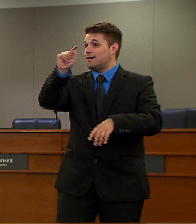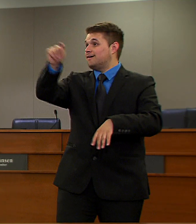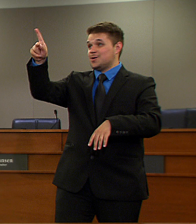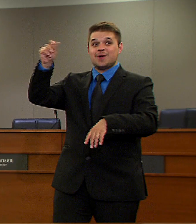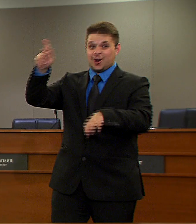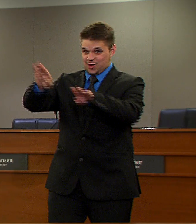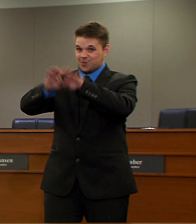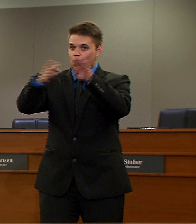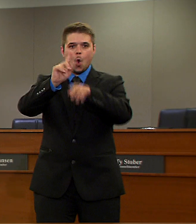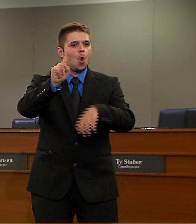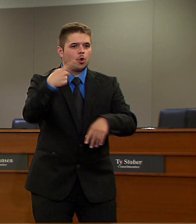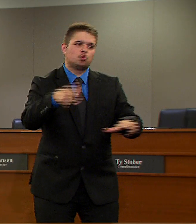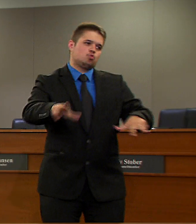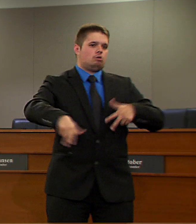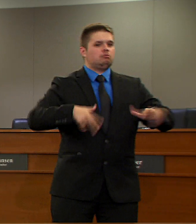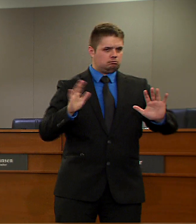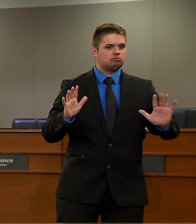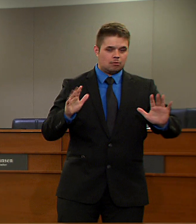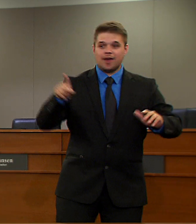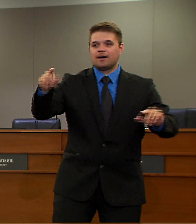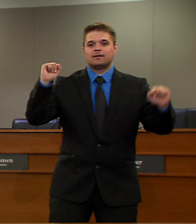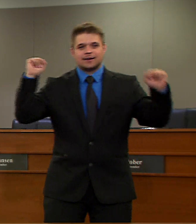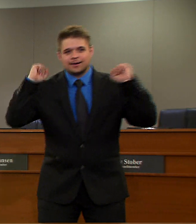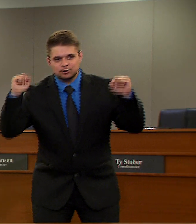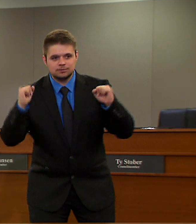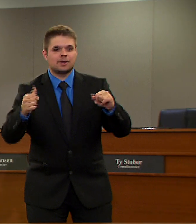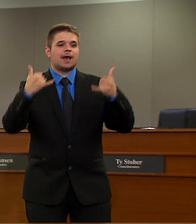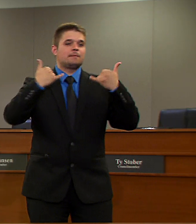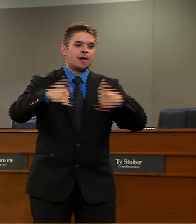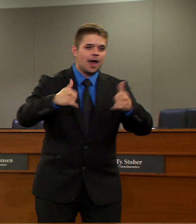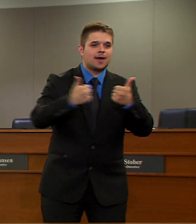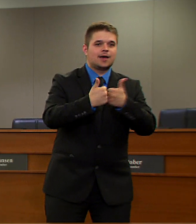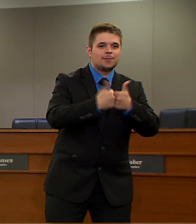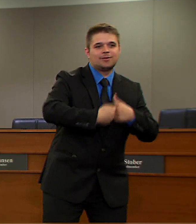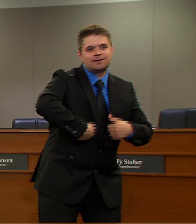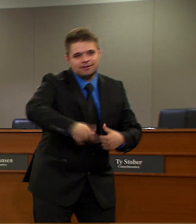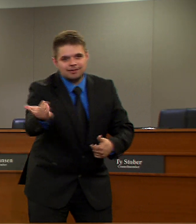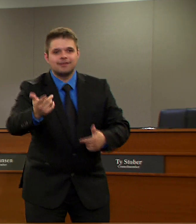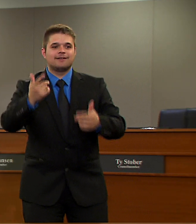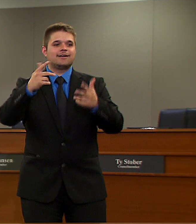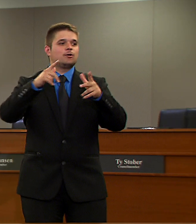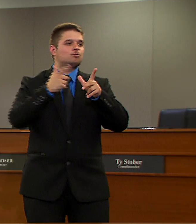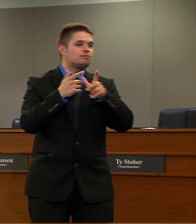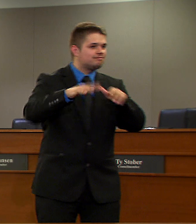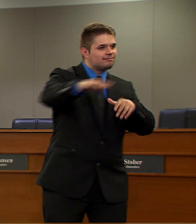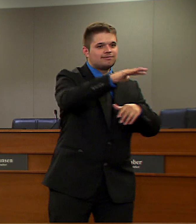areas do remain closed at this time. The park itself is open but not the playgrounds.